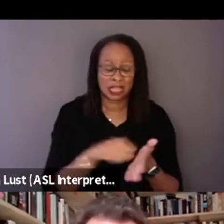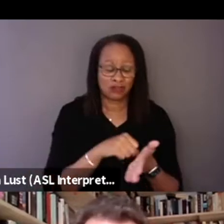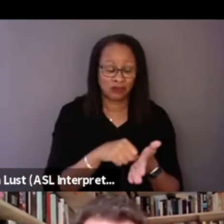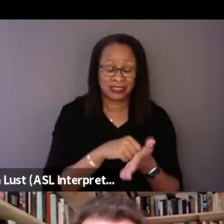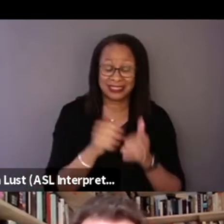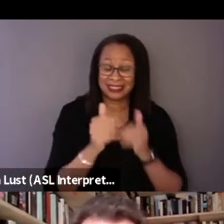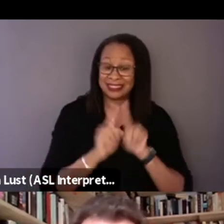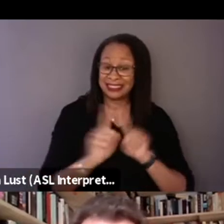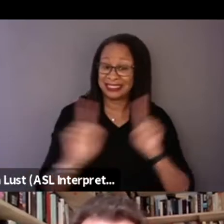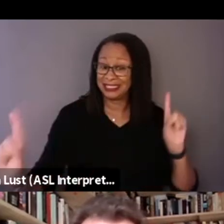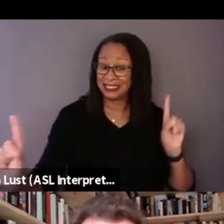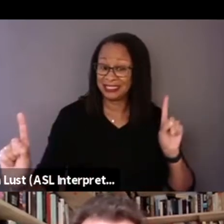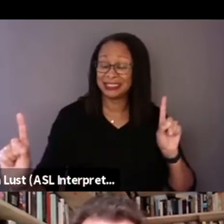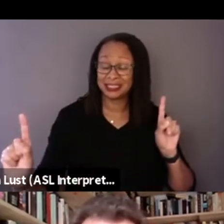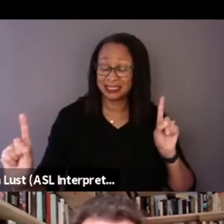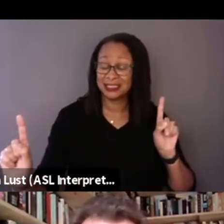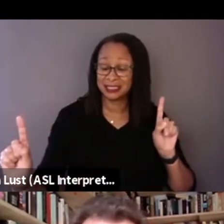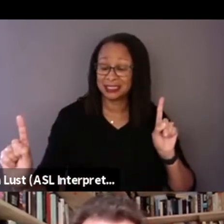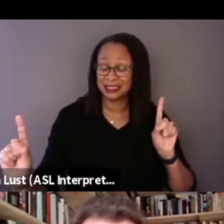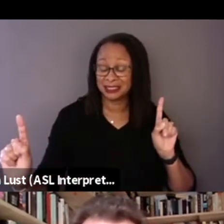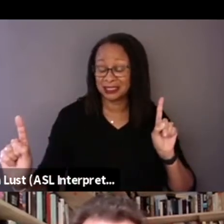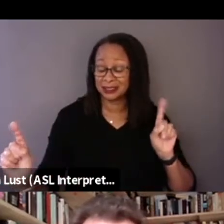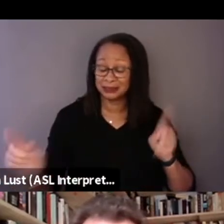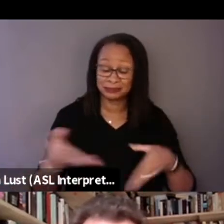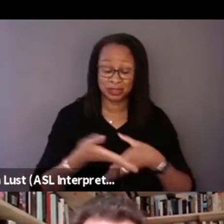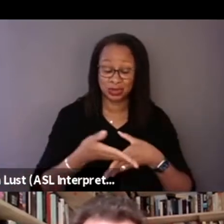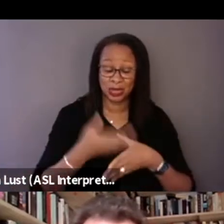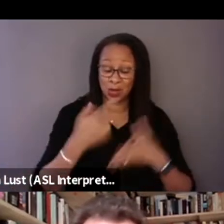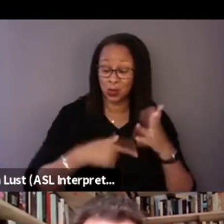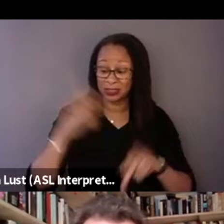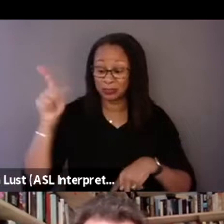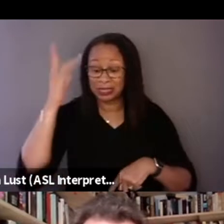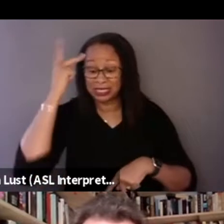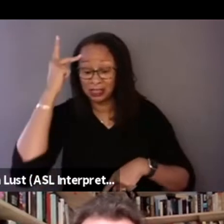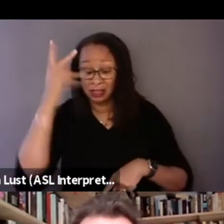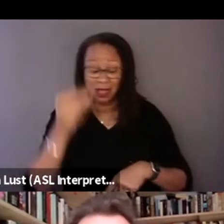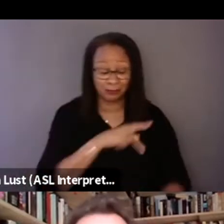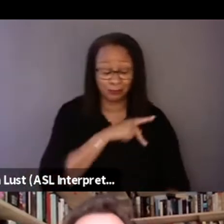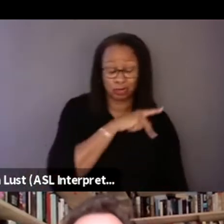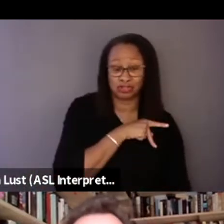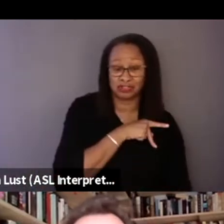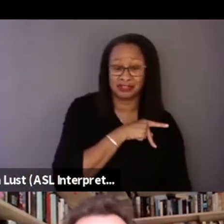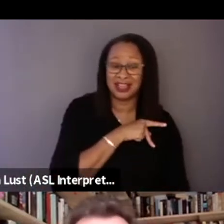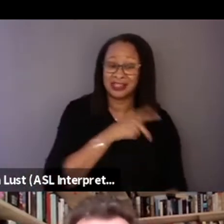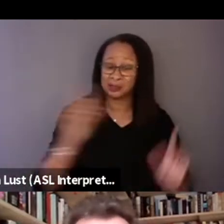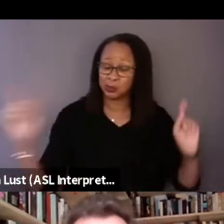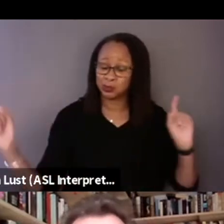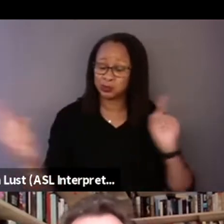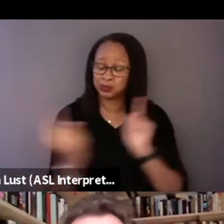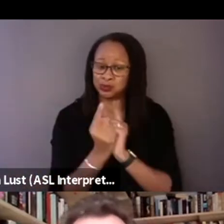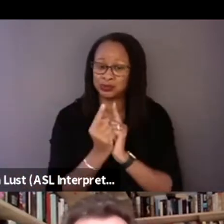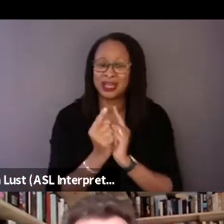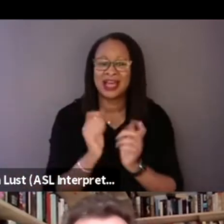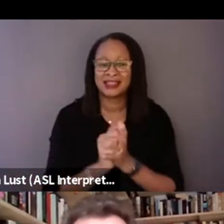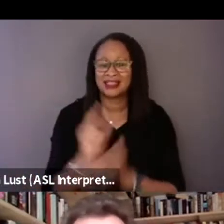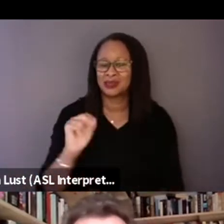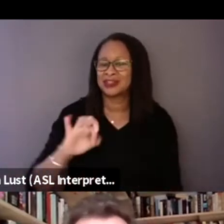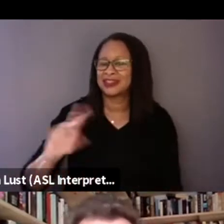between what is and what is personal. I think that's what Nicholas has said that before.